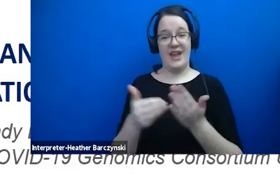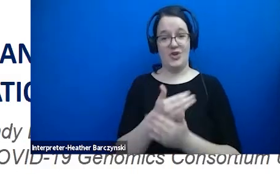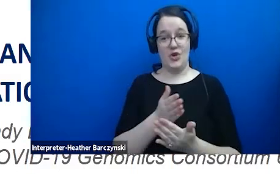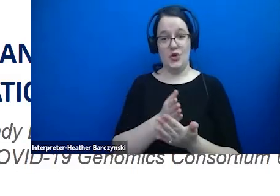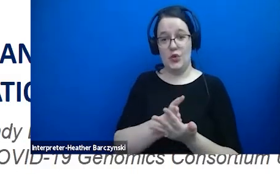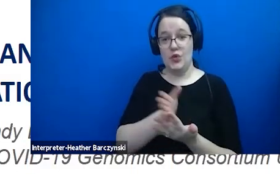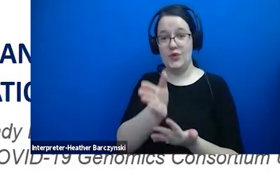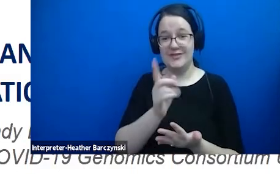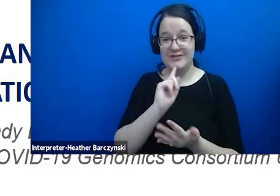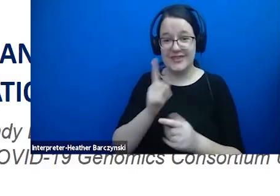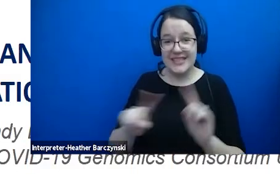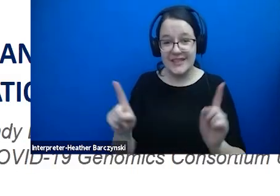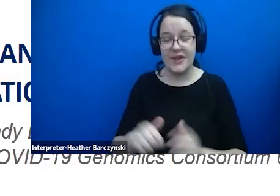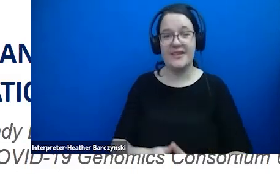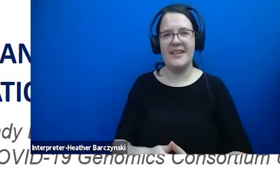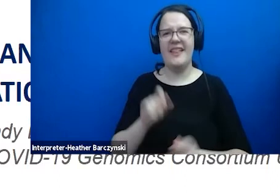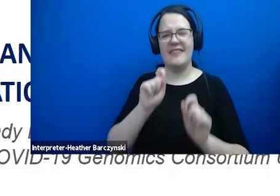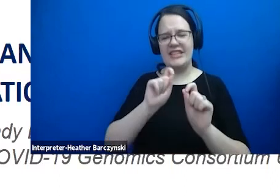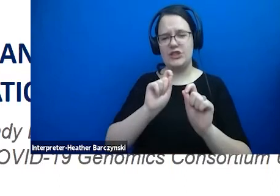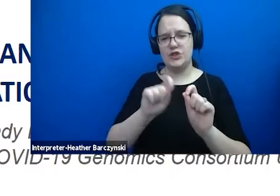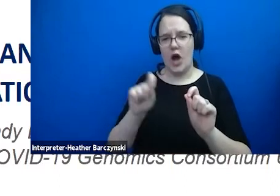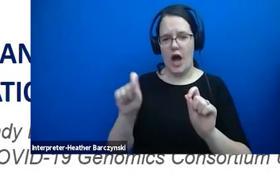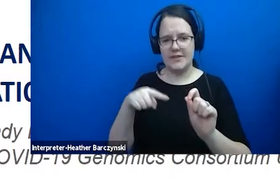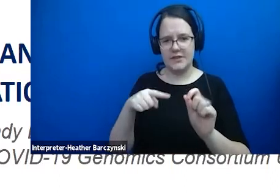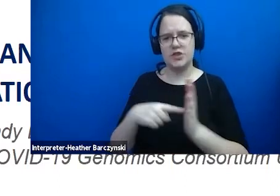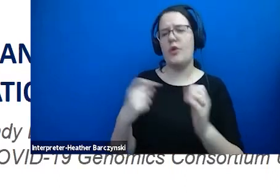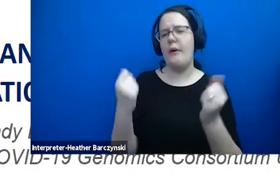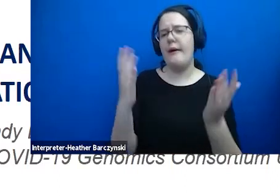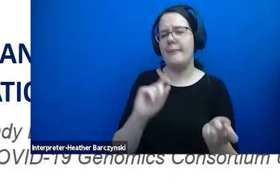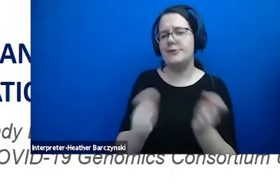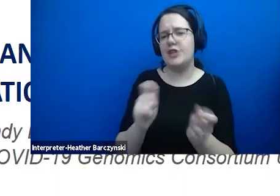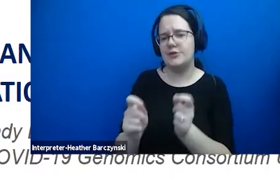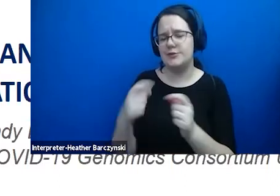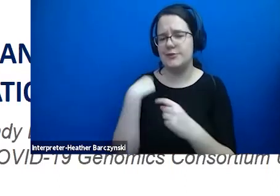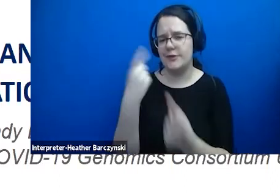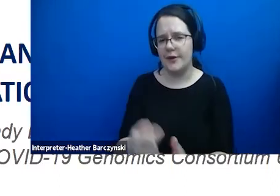little dots show the number of changes and so there's this i don't know if you can see my my